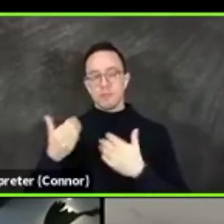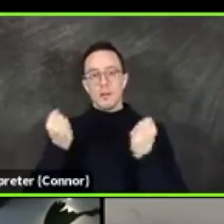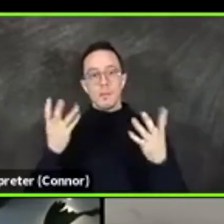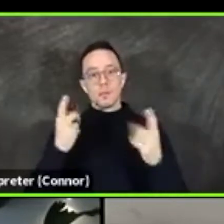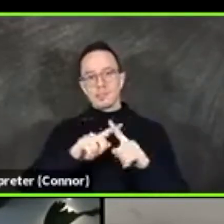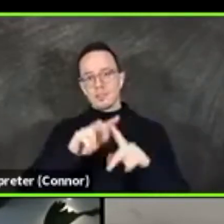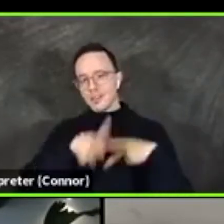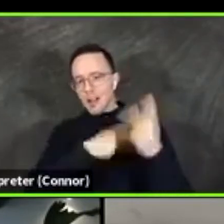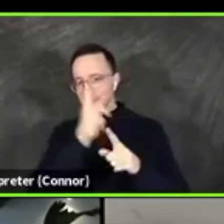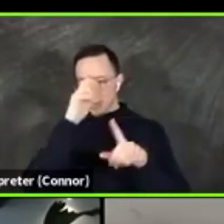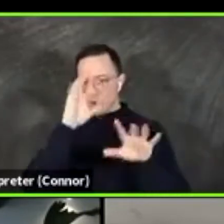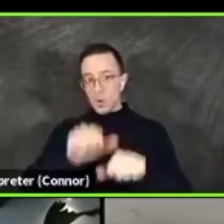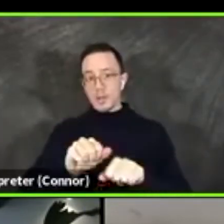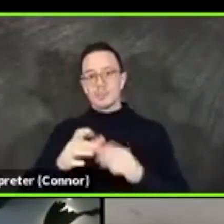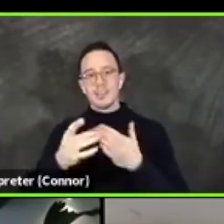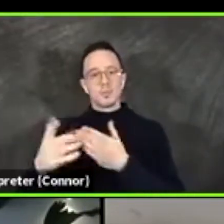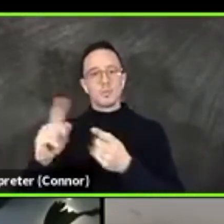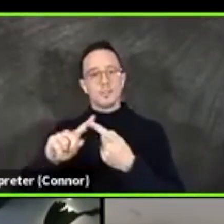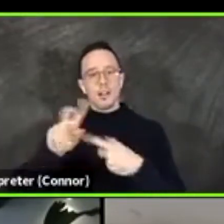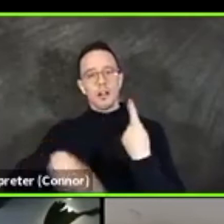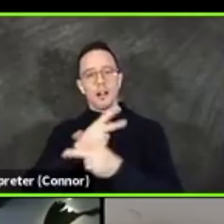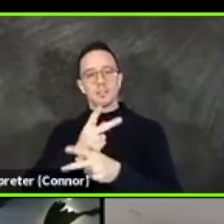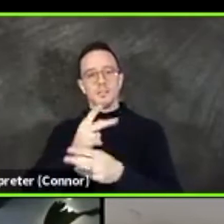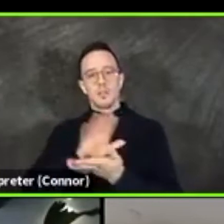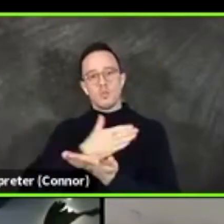HAVE LED TO DIFFERENT FORMS OF ERASURE, AND DISPOSSESSION.